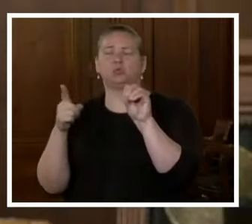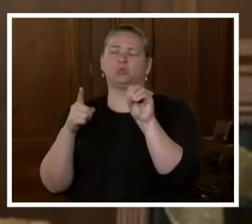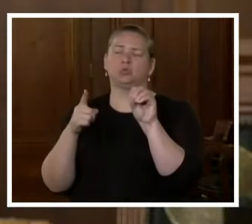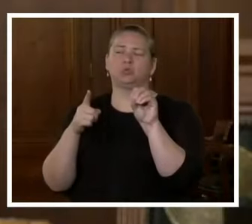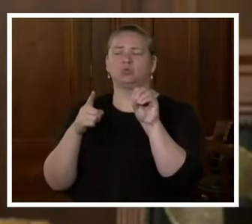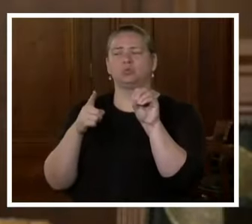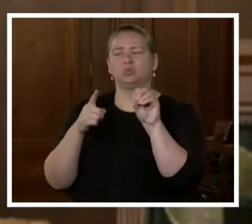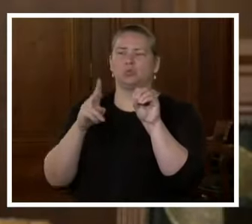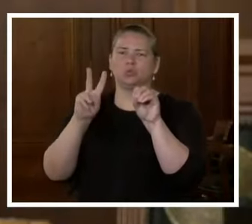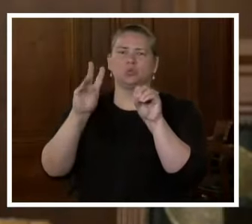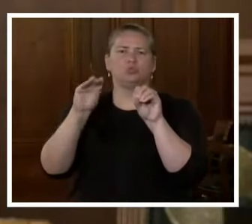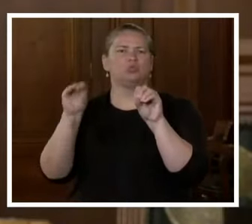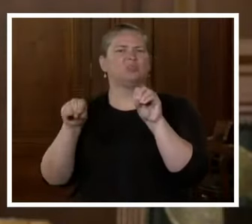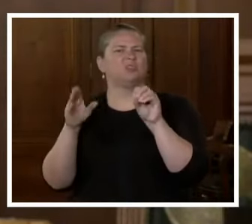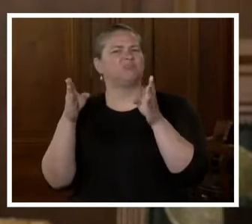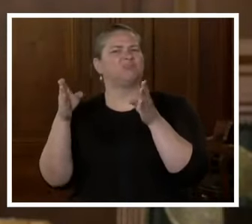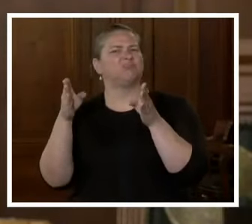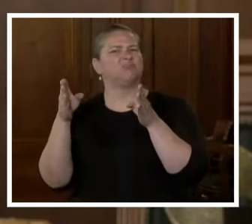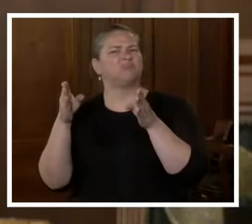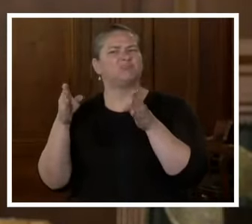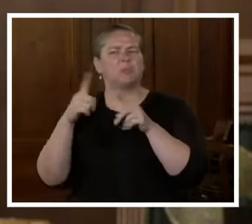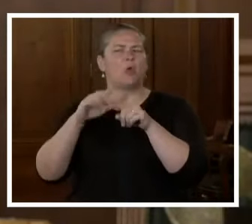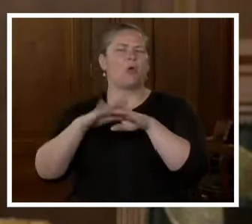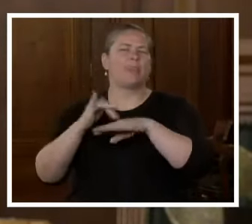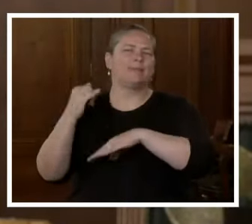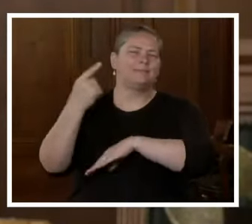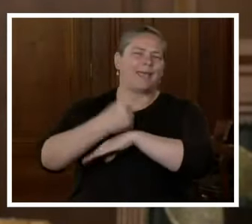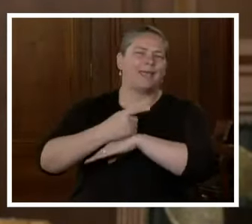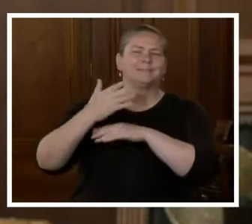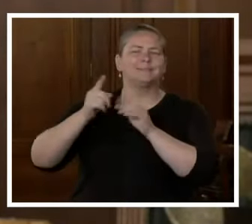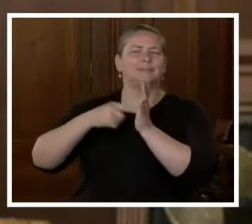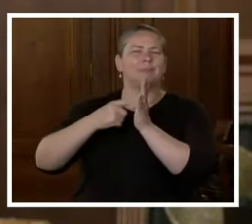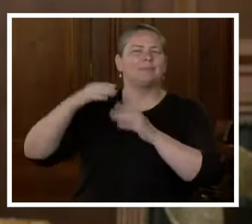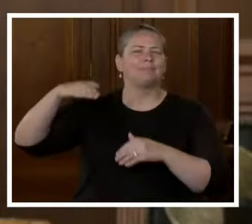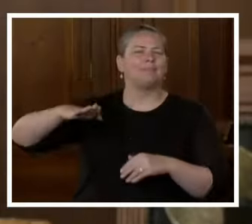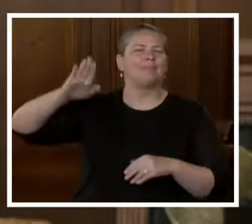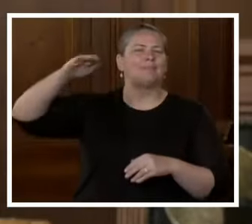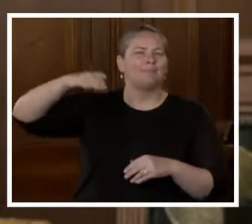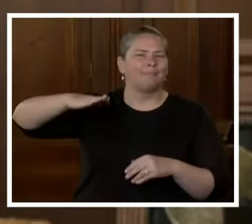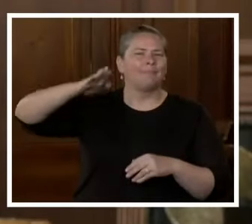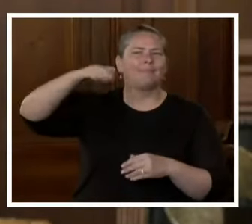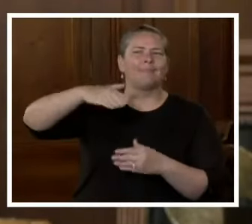A DAY. NOW WE ARE TESTING THROUGH OUR PROGRAM ALONE, THE STATE BASED